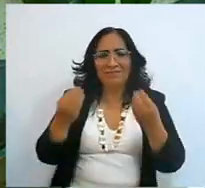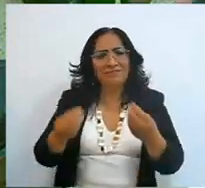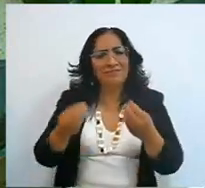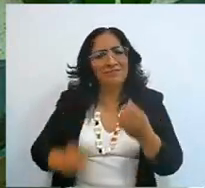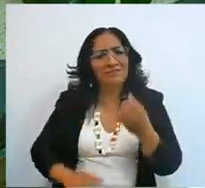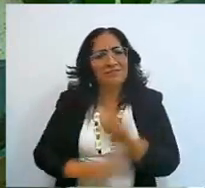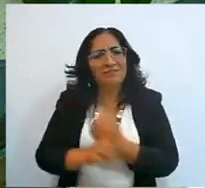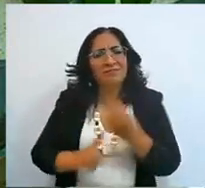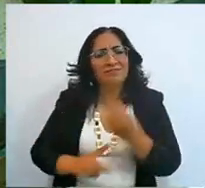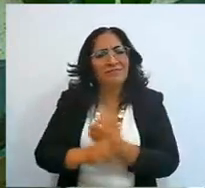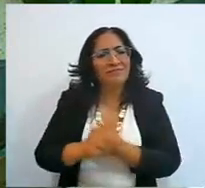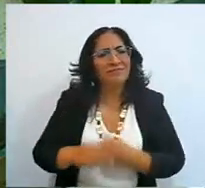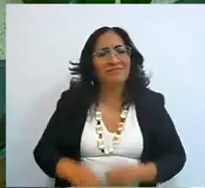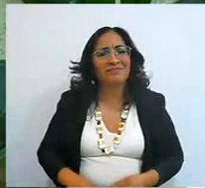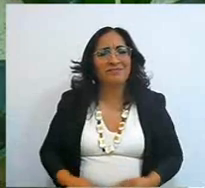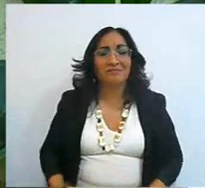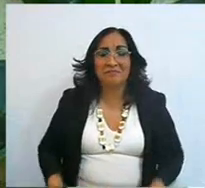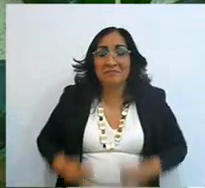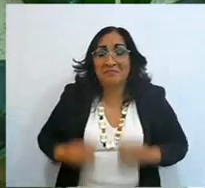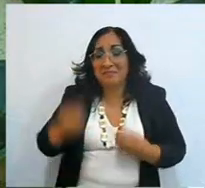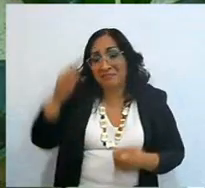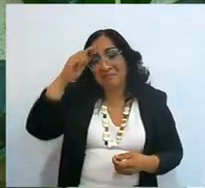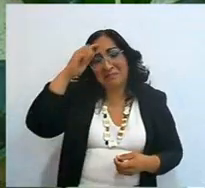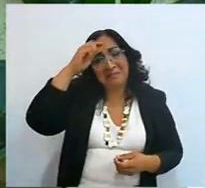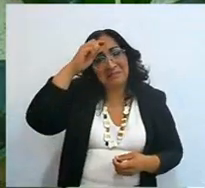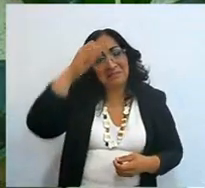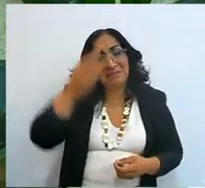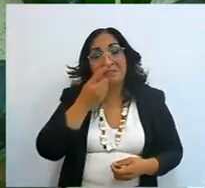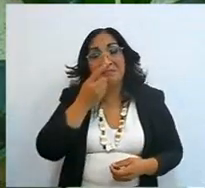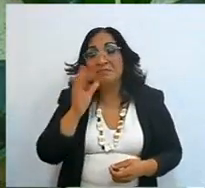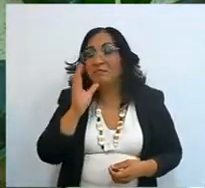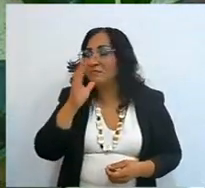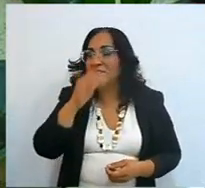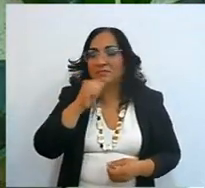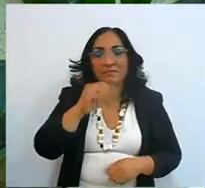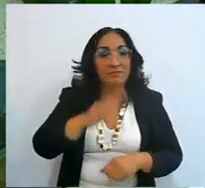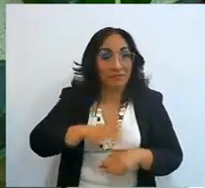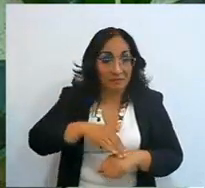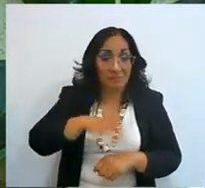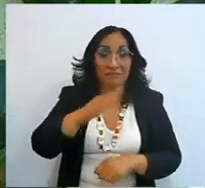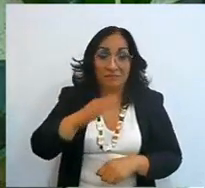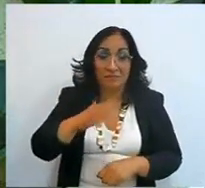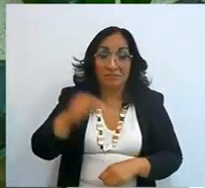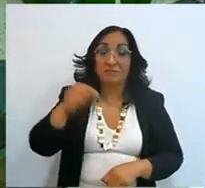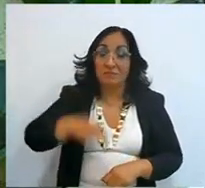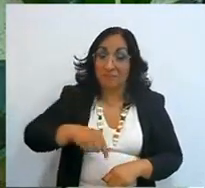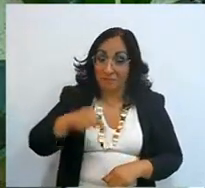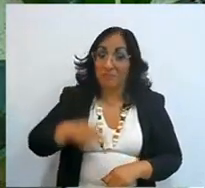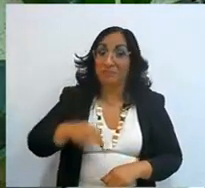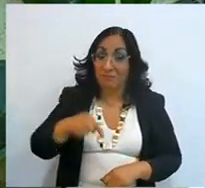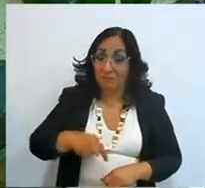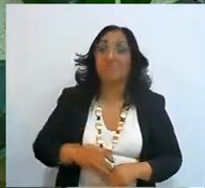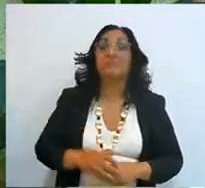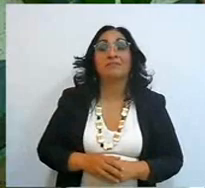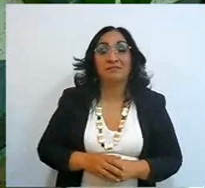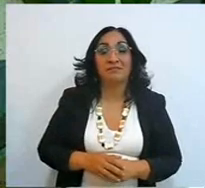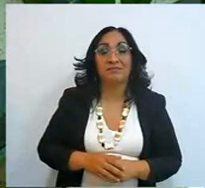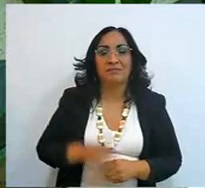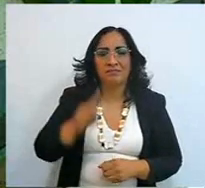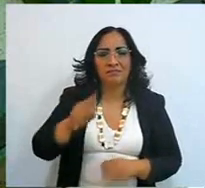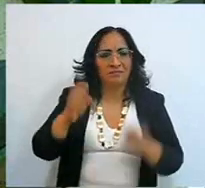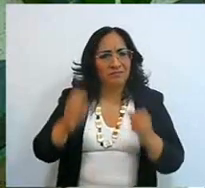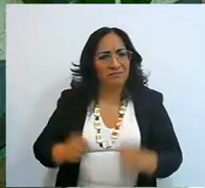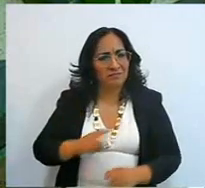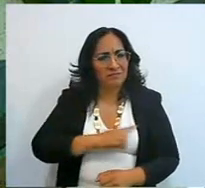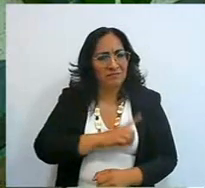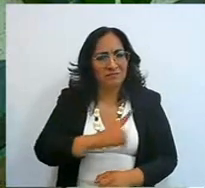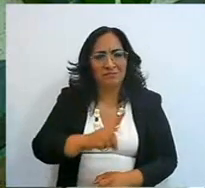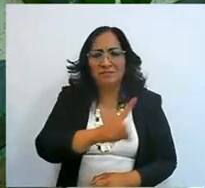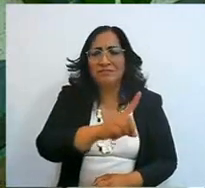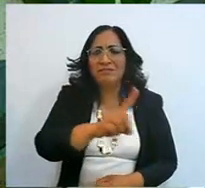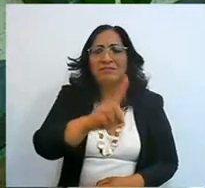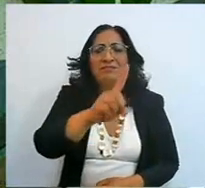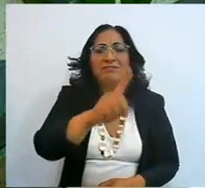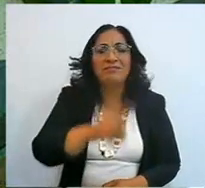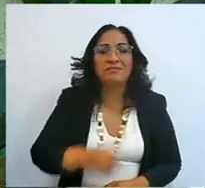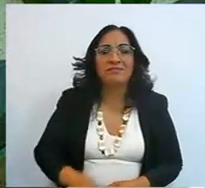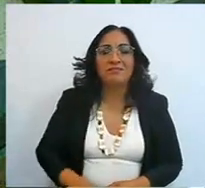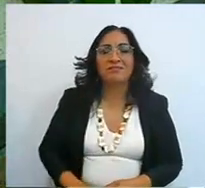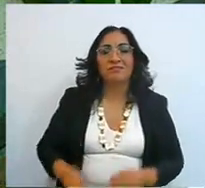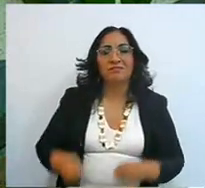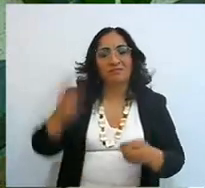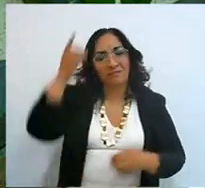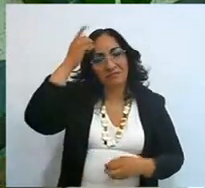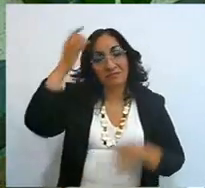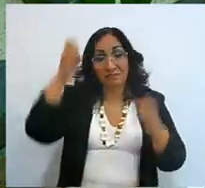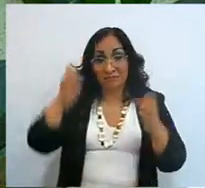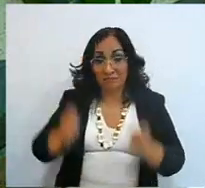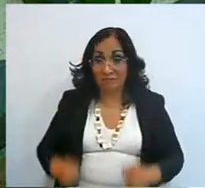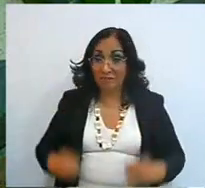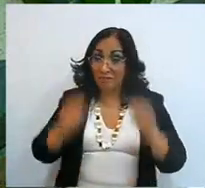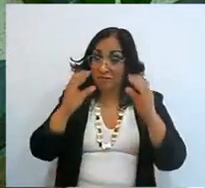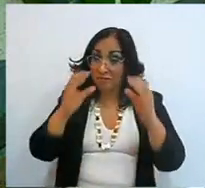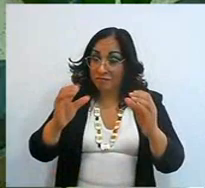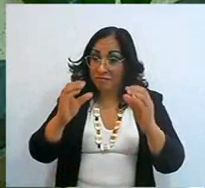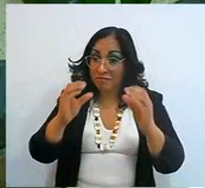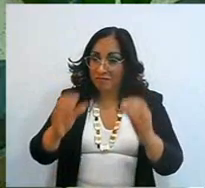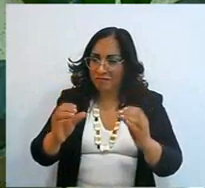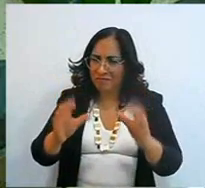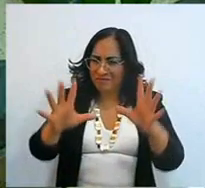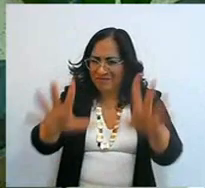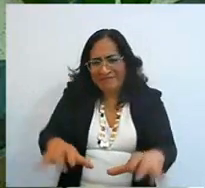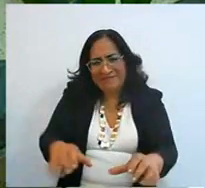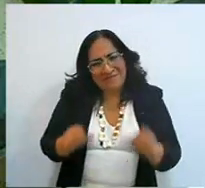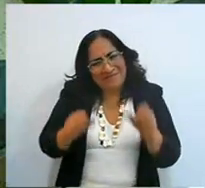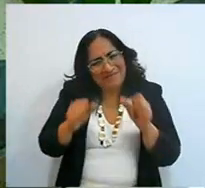and saying I can't take it anymore, there in that lonely nest, there is God guarding you, because he won't let go, because you are his,